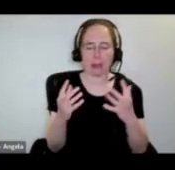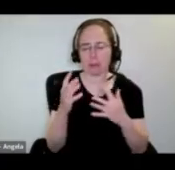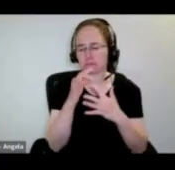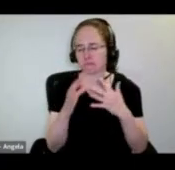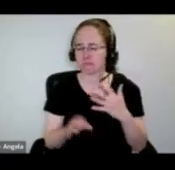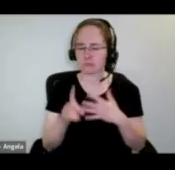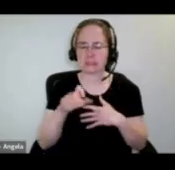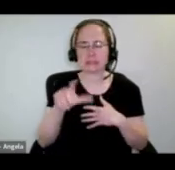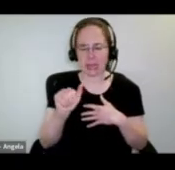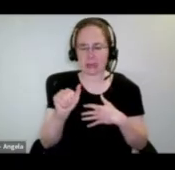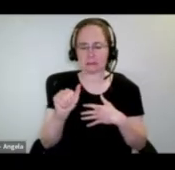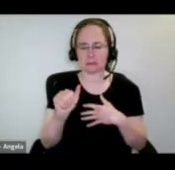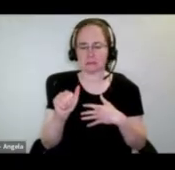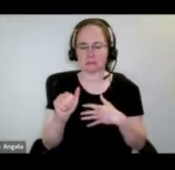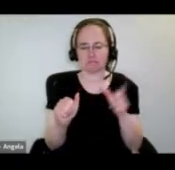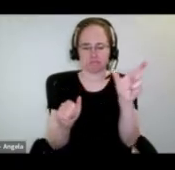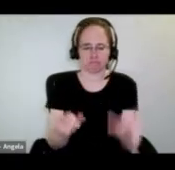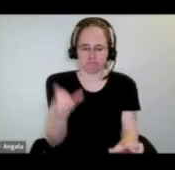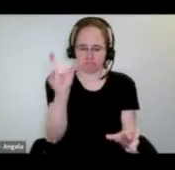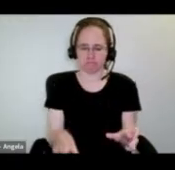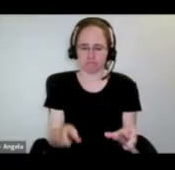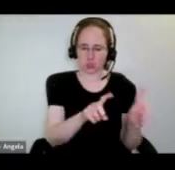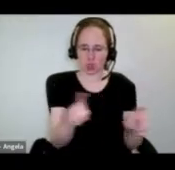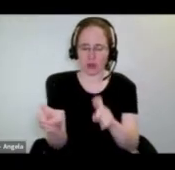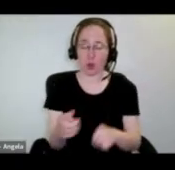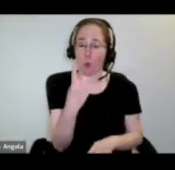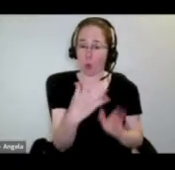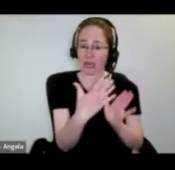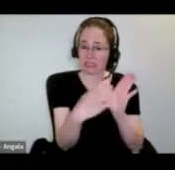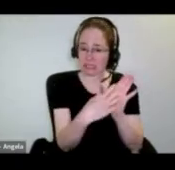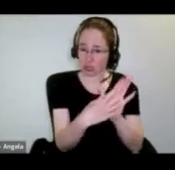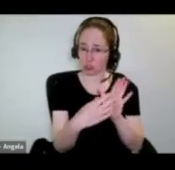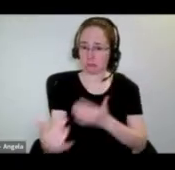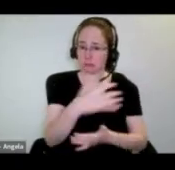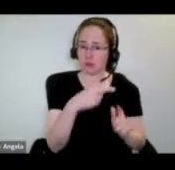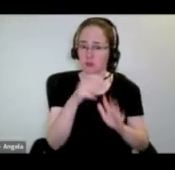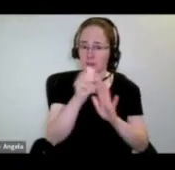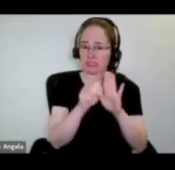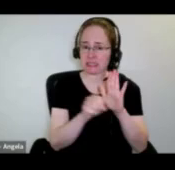Rosa Plasencia: The NCI surveys gather many different data elements through the two sections of the survey.